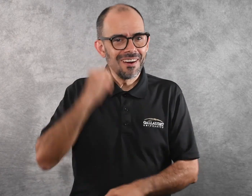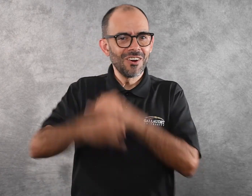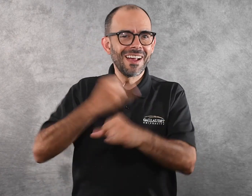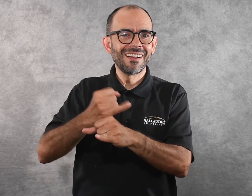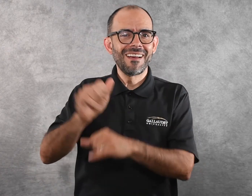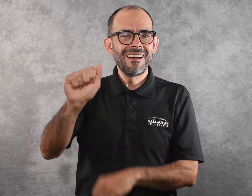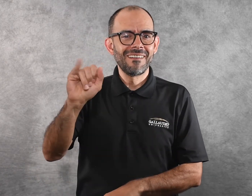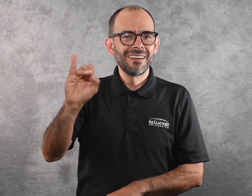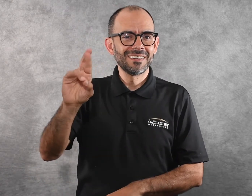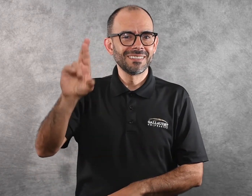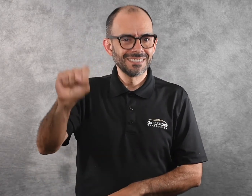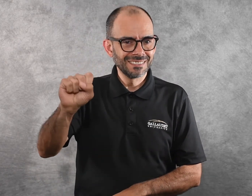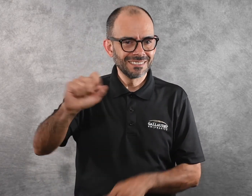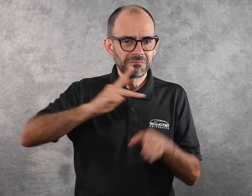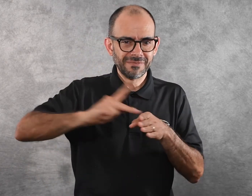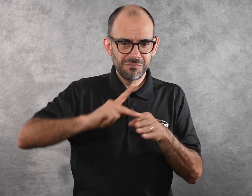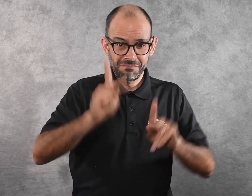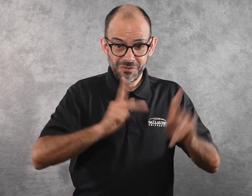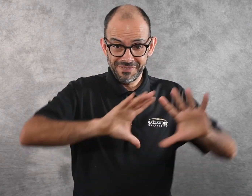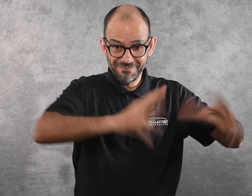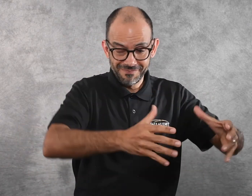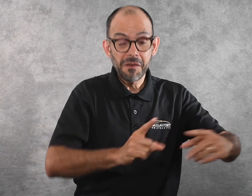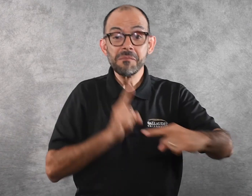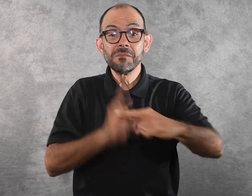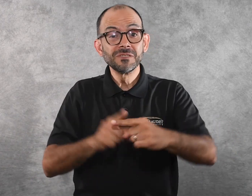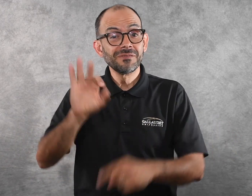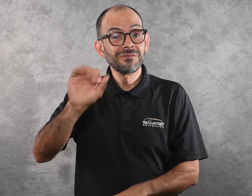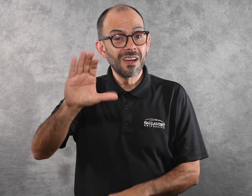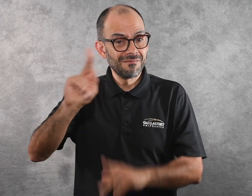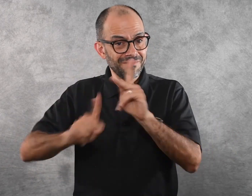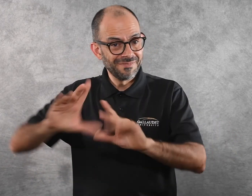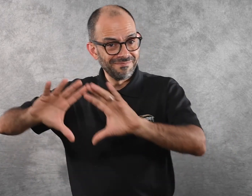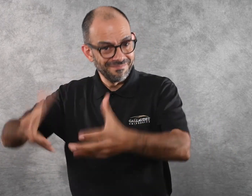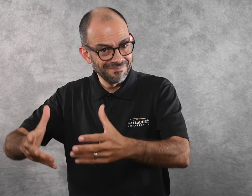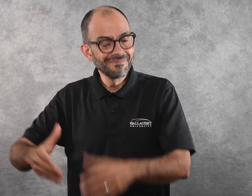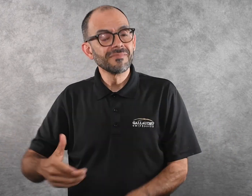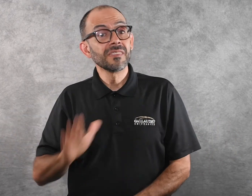International Affairs professionals and our faculty for their